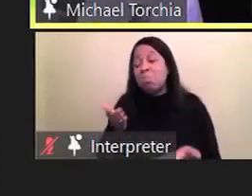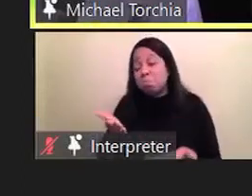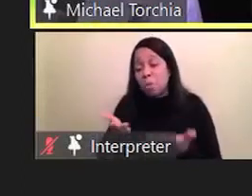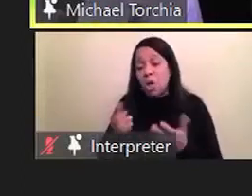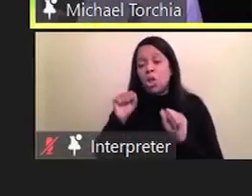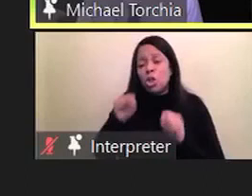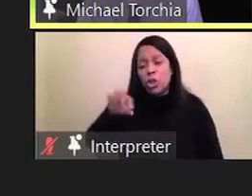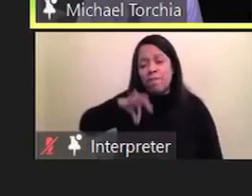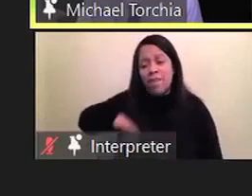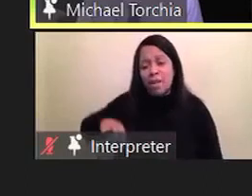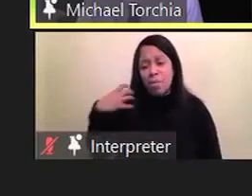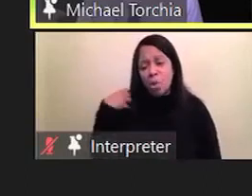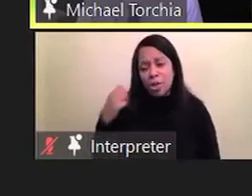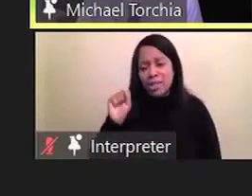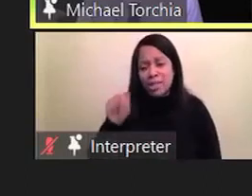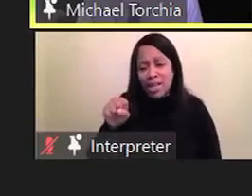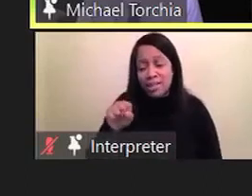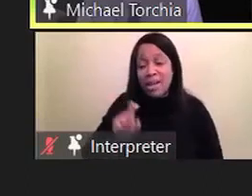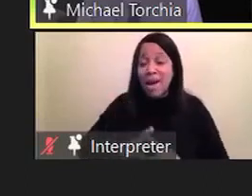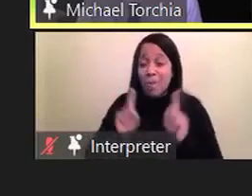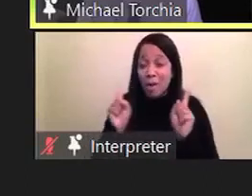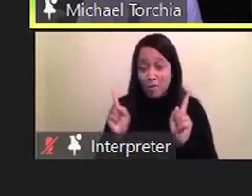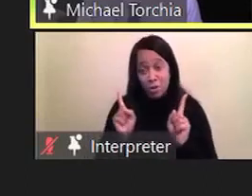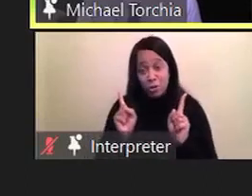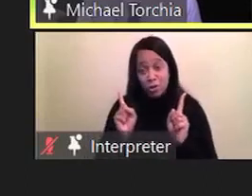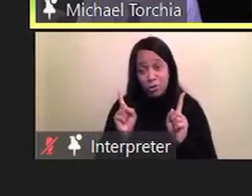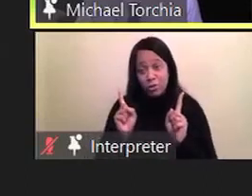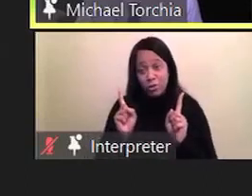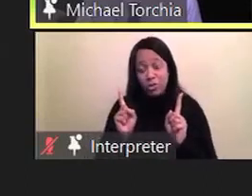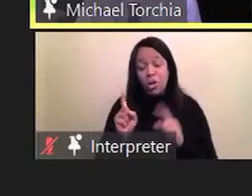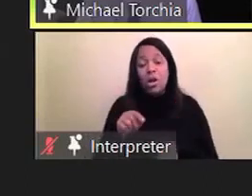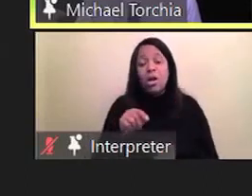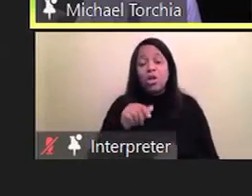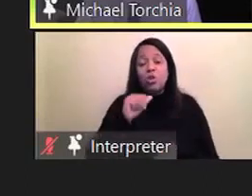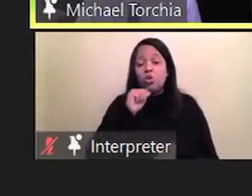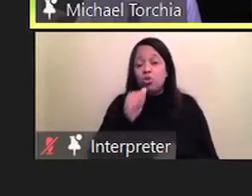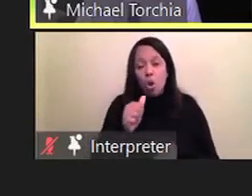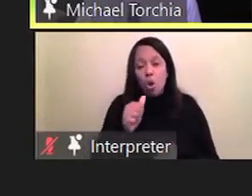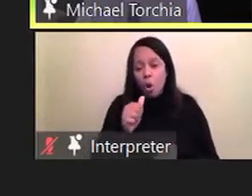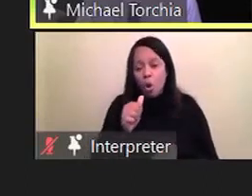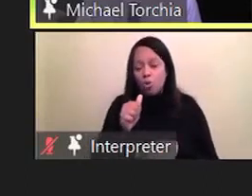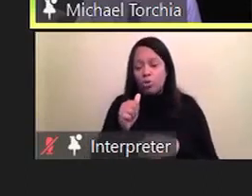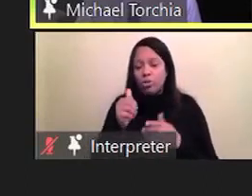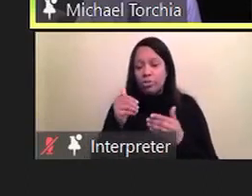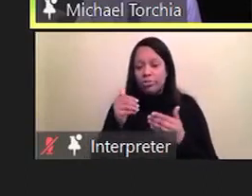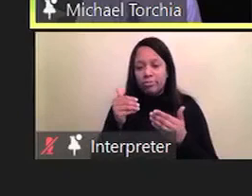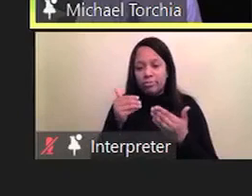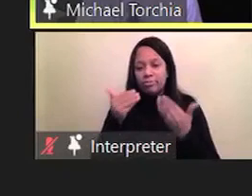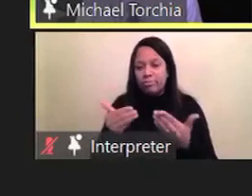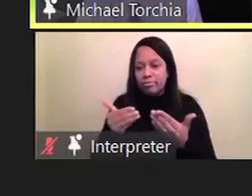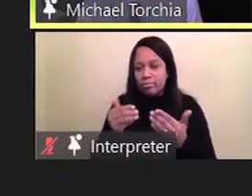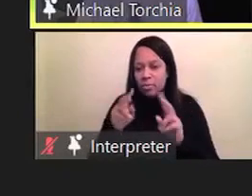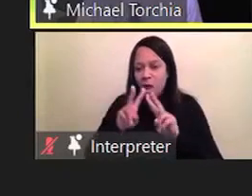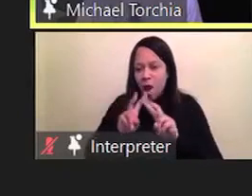Now, the flip side of that is, don't conduct an audit and find out you're doing something very, very wrong